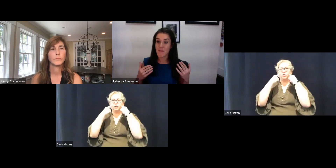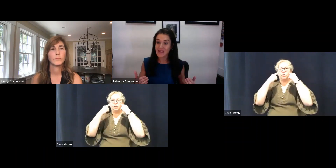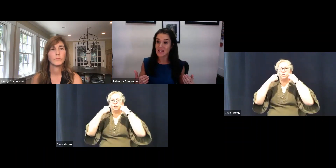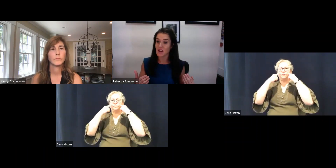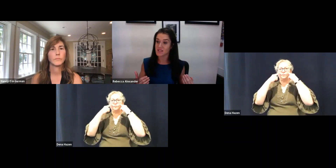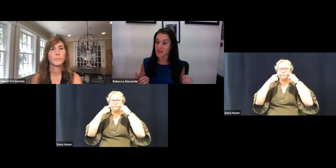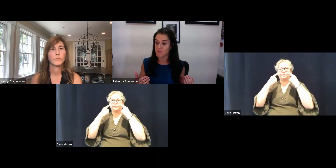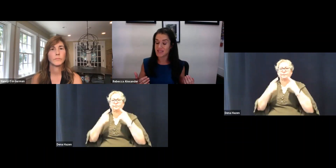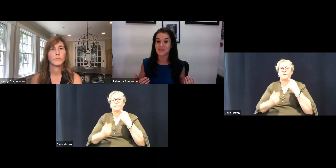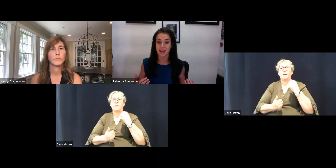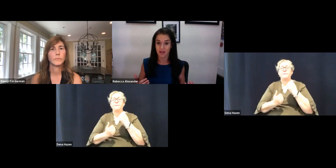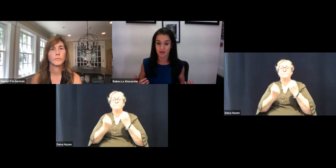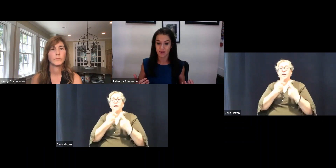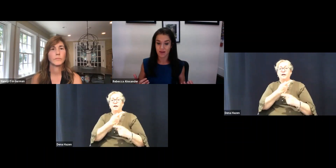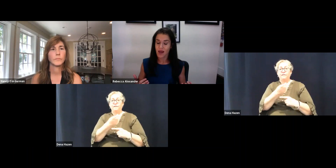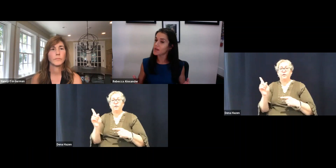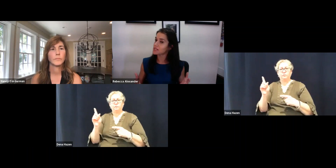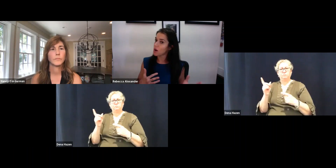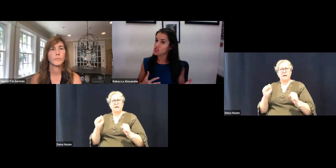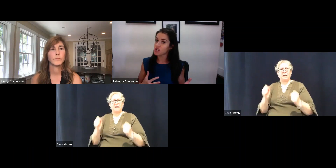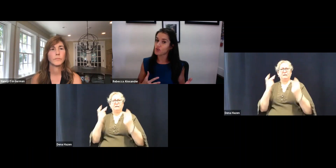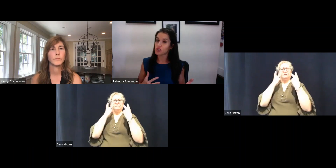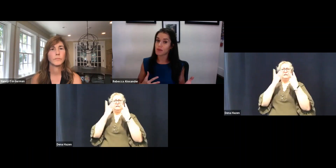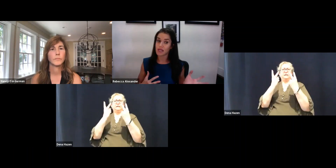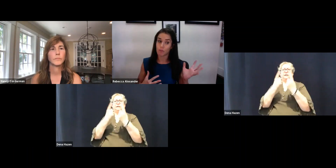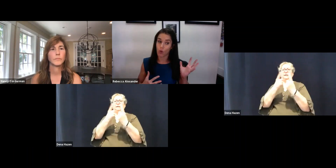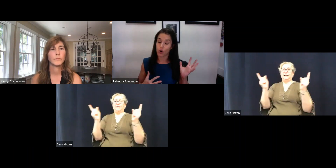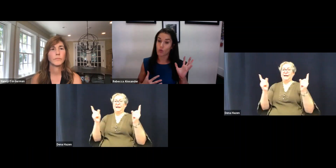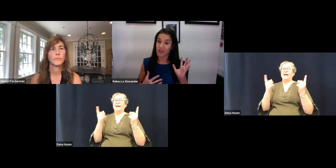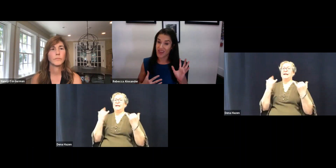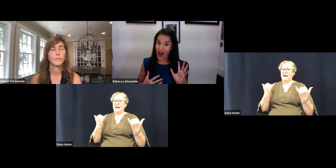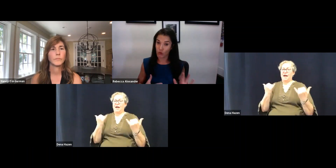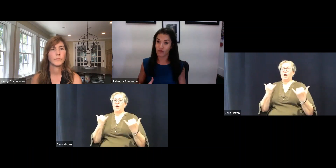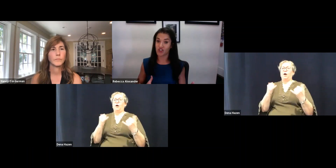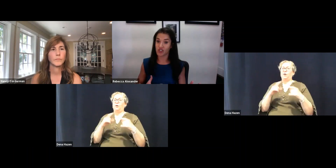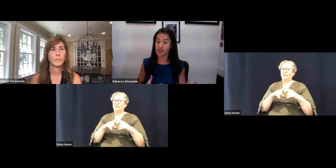many of us have been sighted. And it's much different to be born without vision,